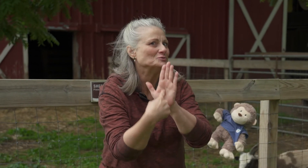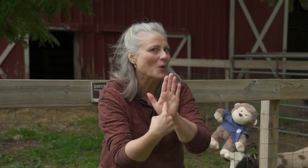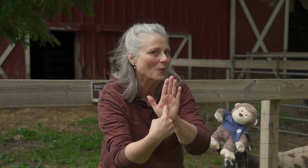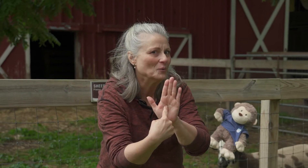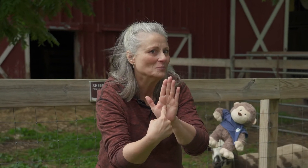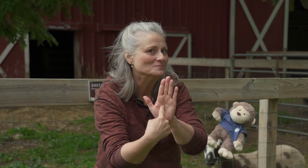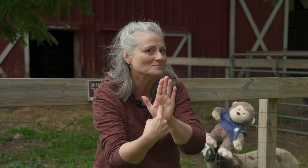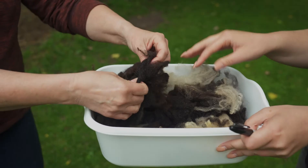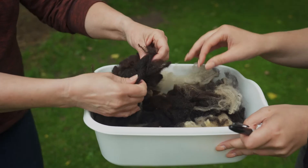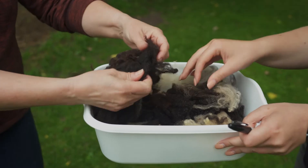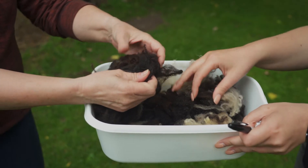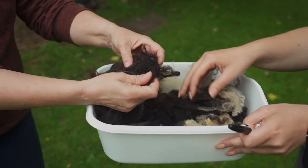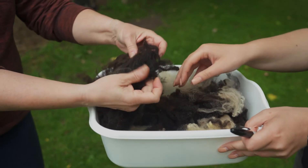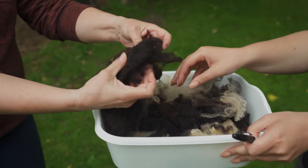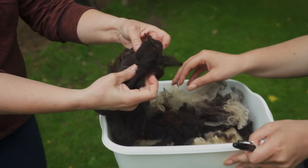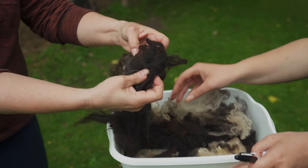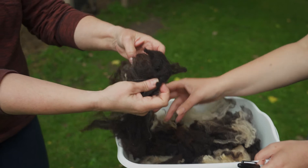I'm going to show you the wool that comes off of them too.